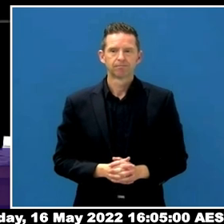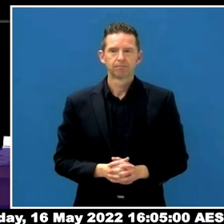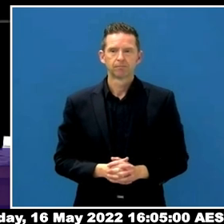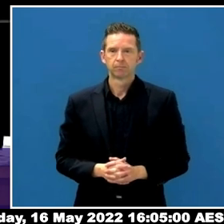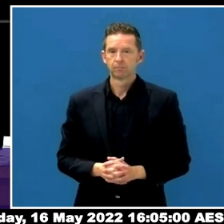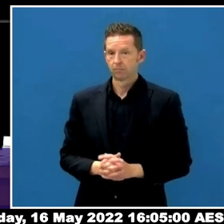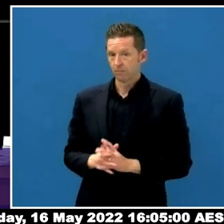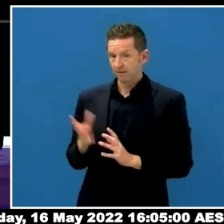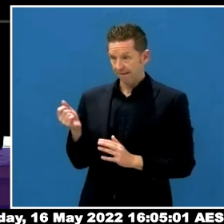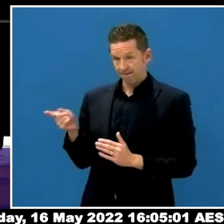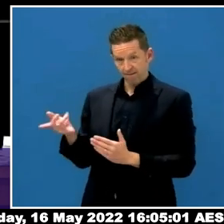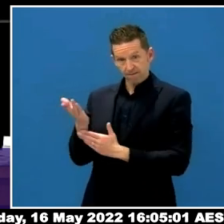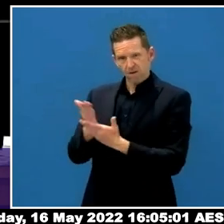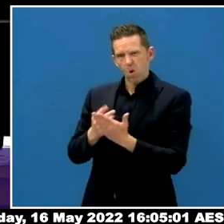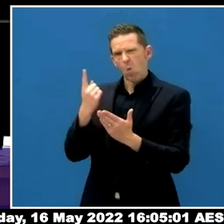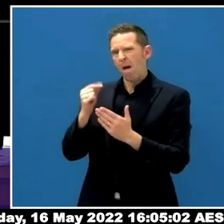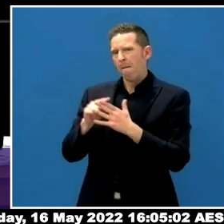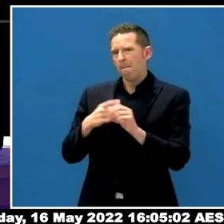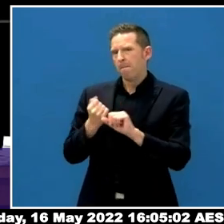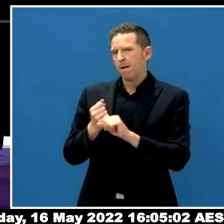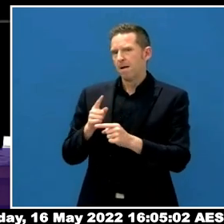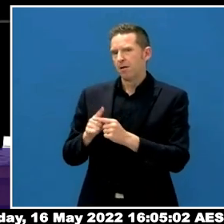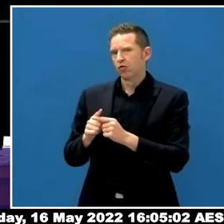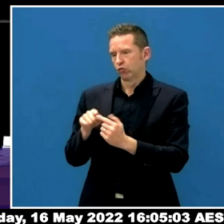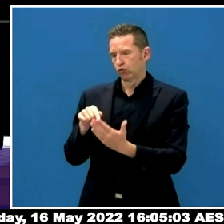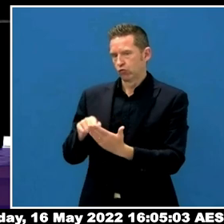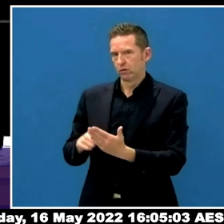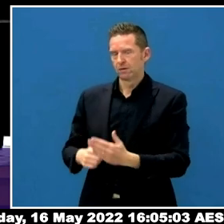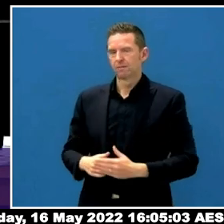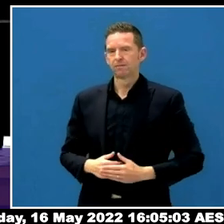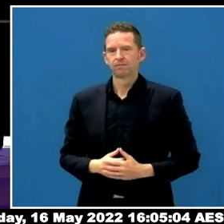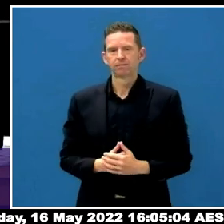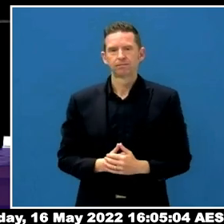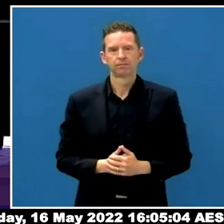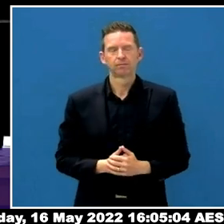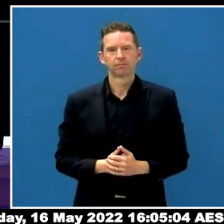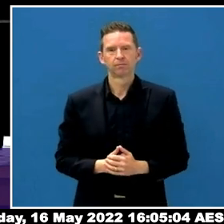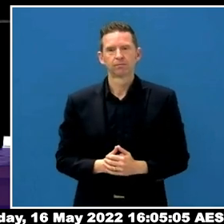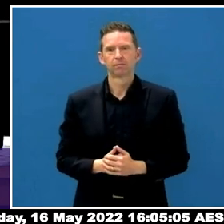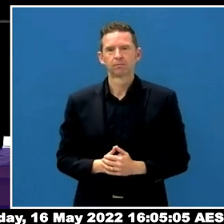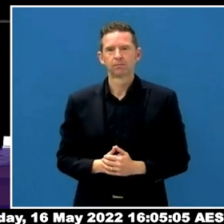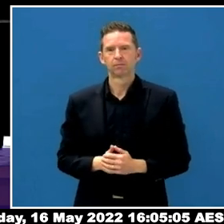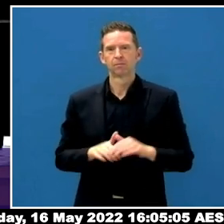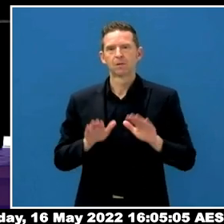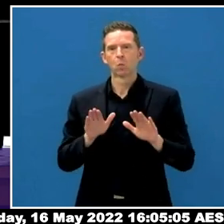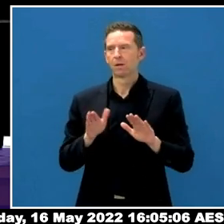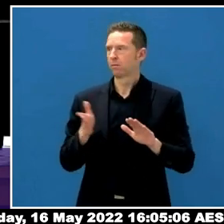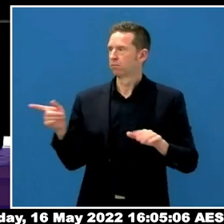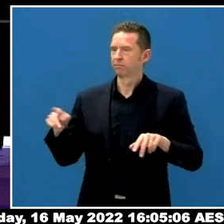And you see - just going to wait for the Chair and Commissioners - same document,